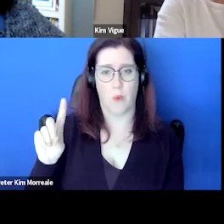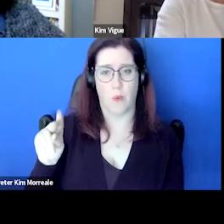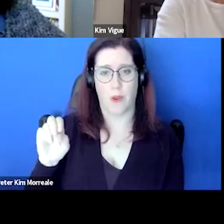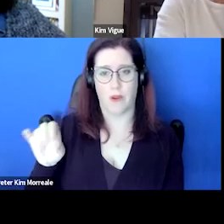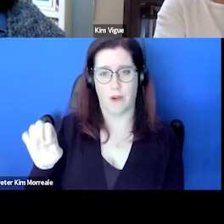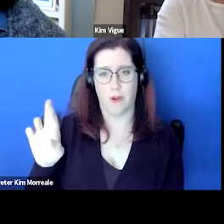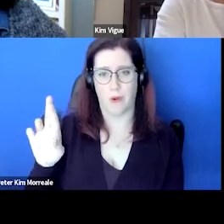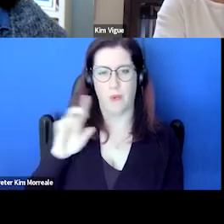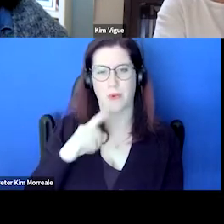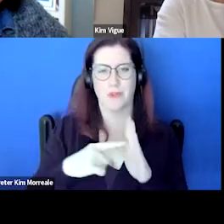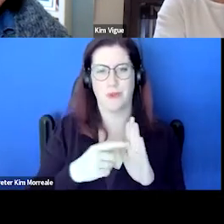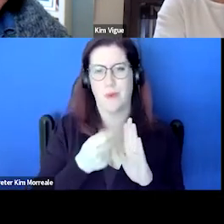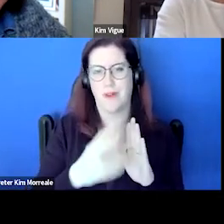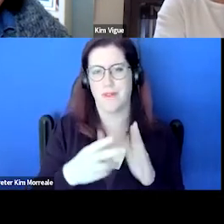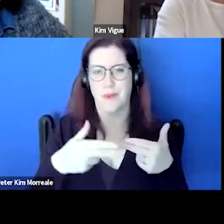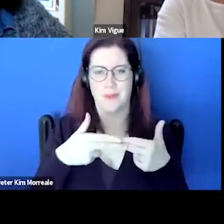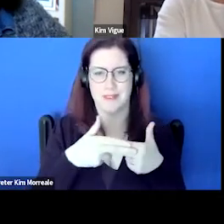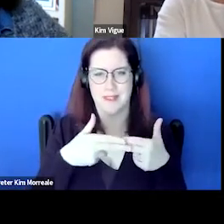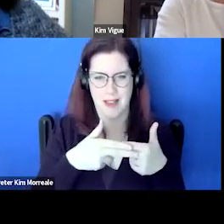last few slides on engagement.